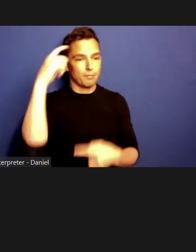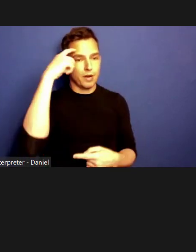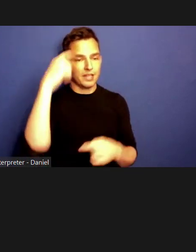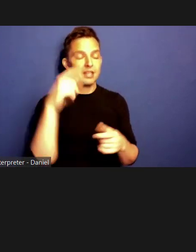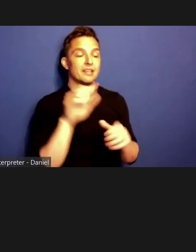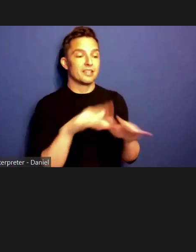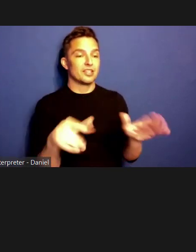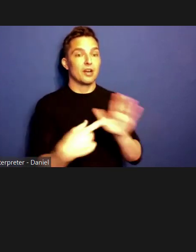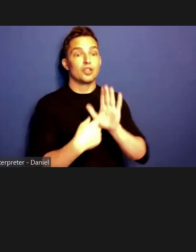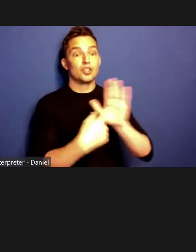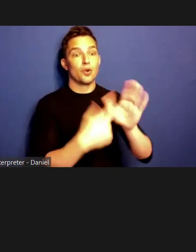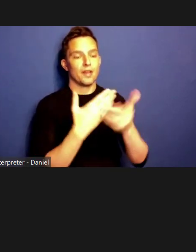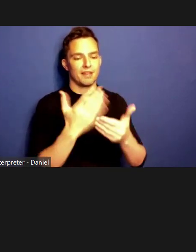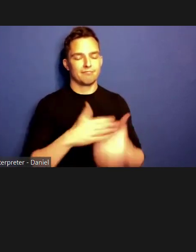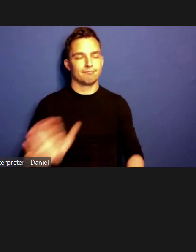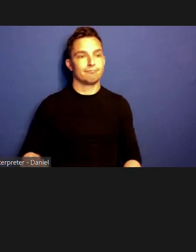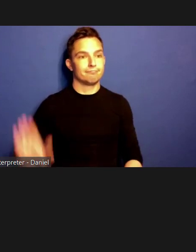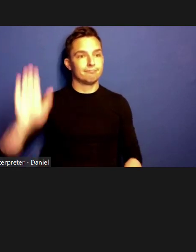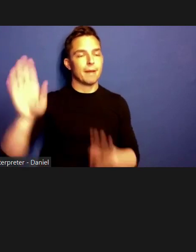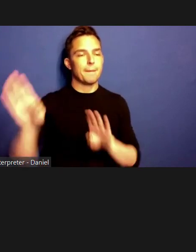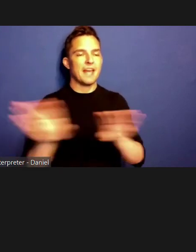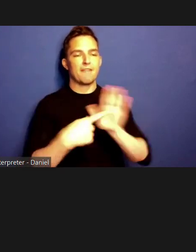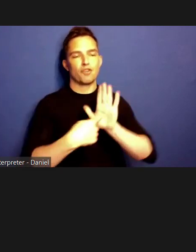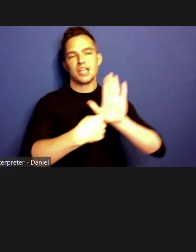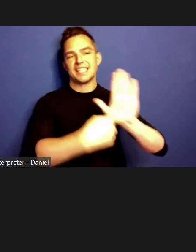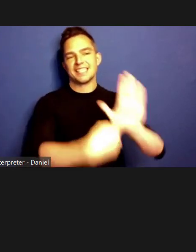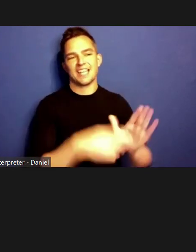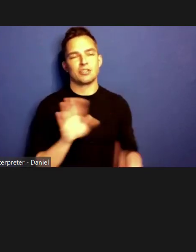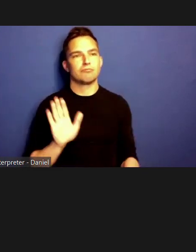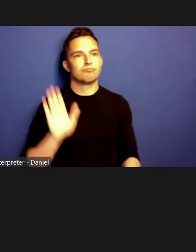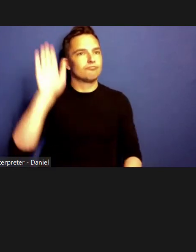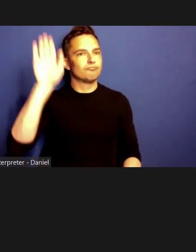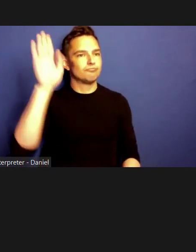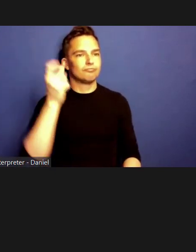us with a physical or behavioral indication they perceived the sound.